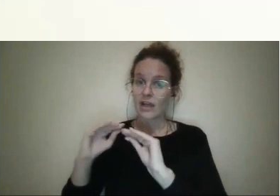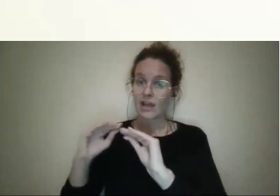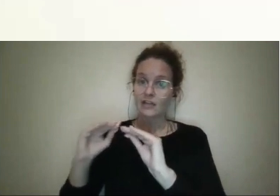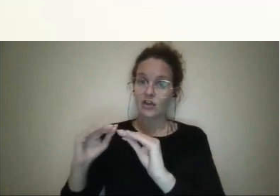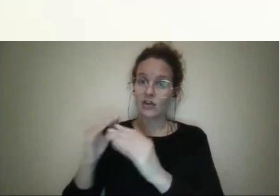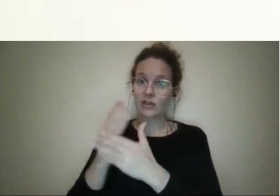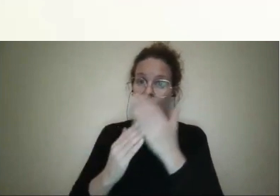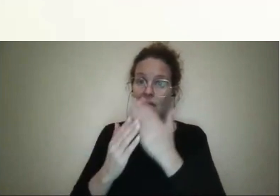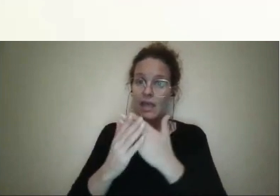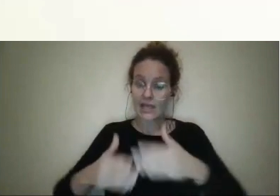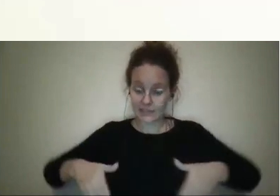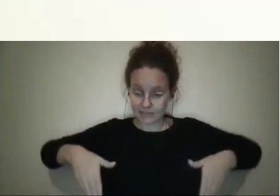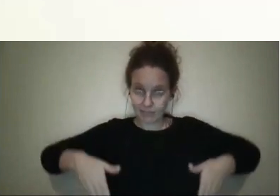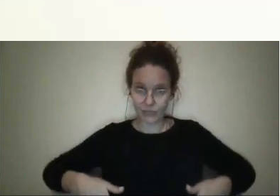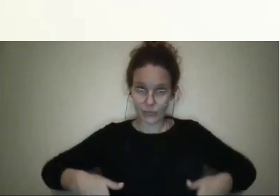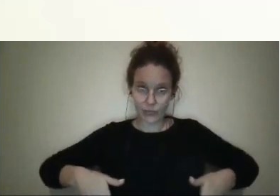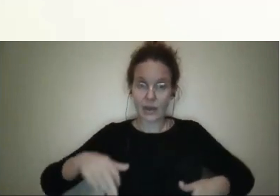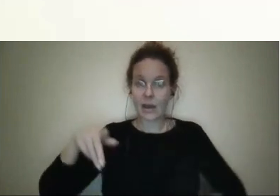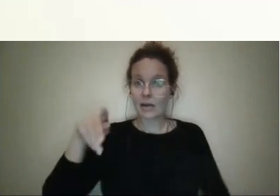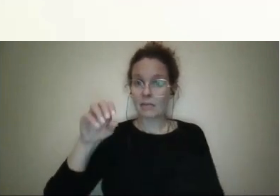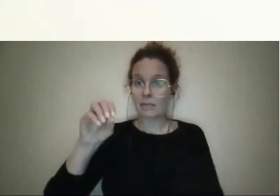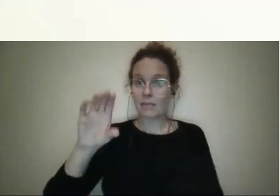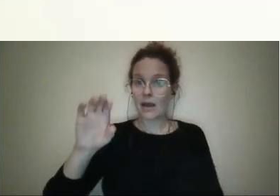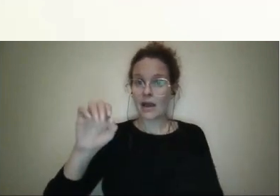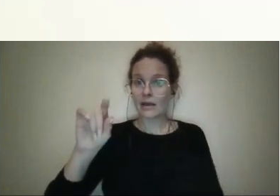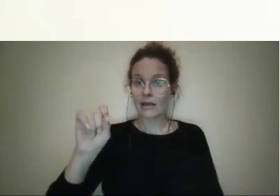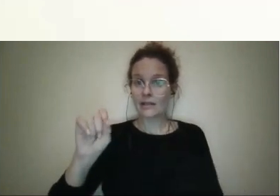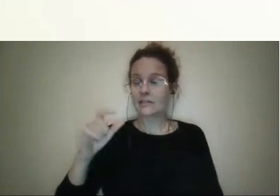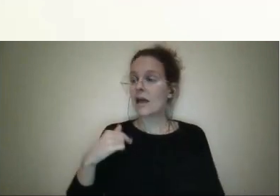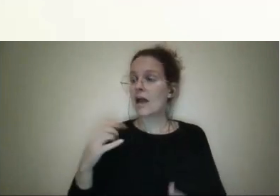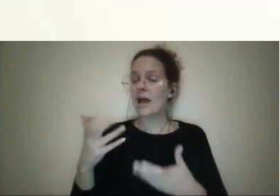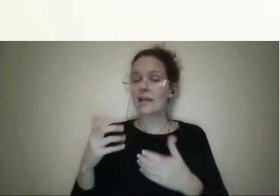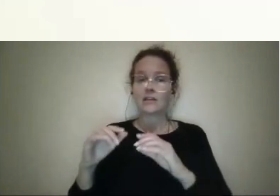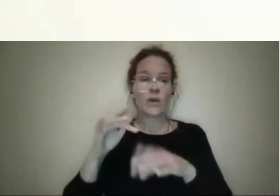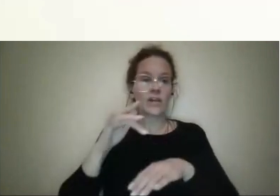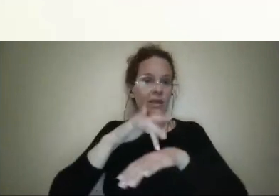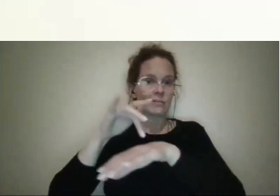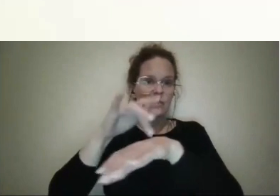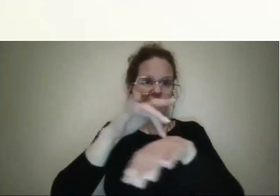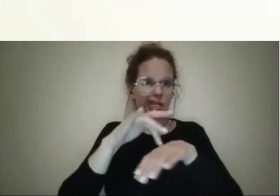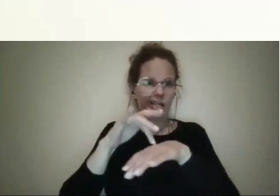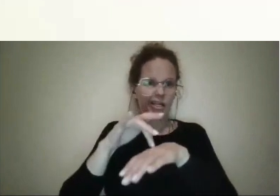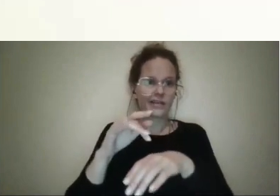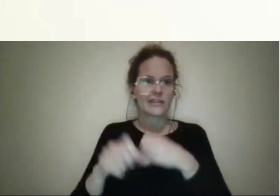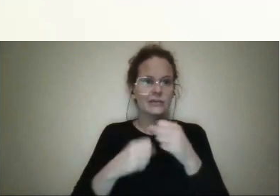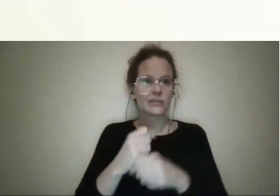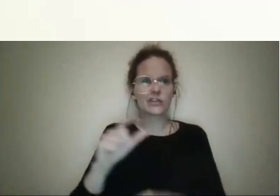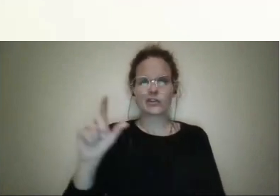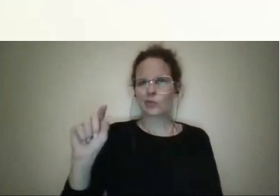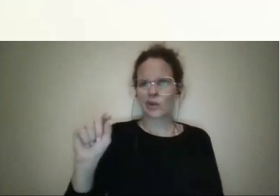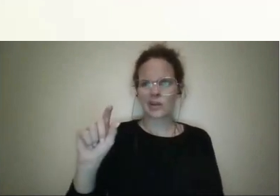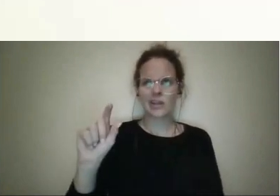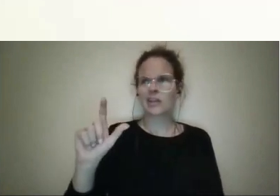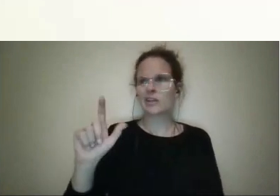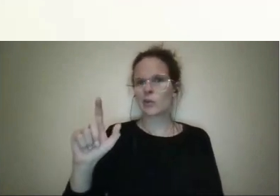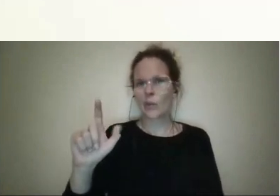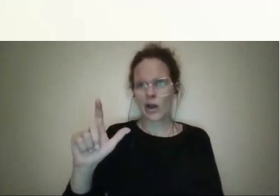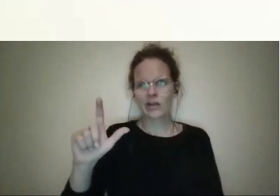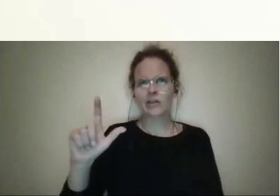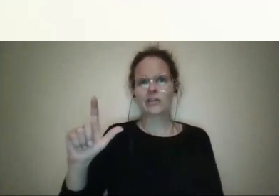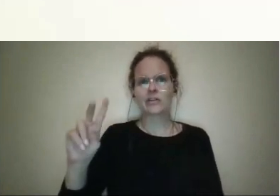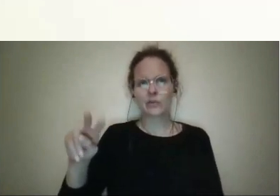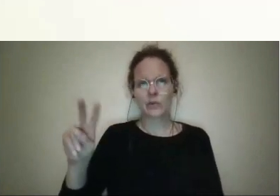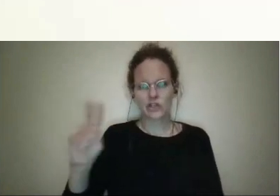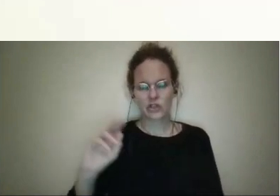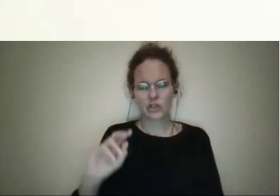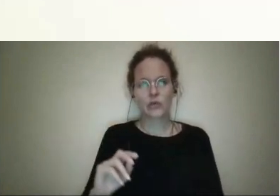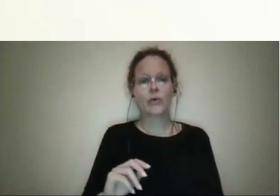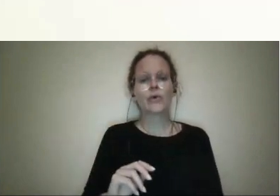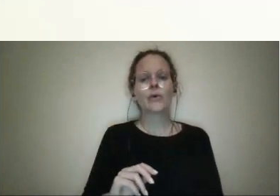we went out because I didn't want them touching things. This is like 2021-22 type of thing. And